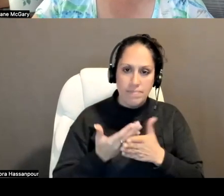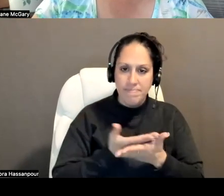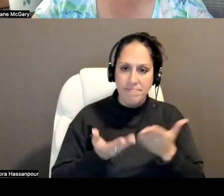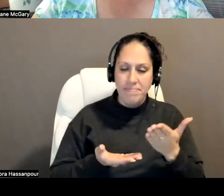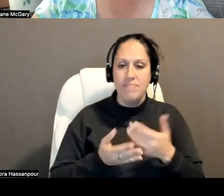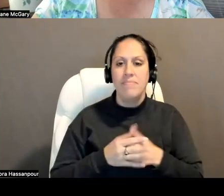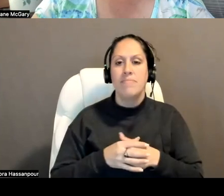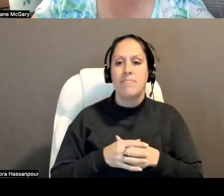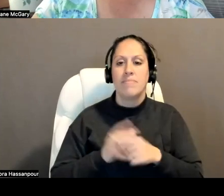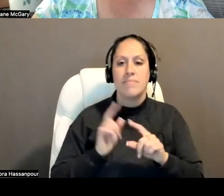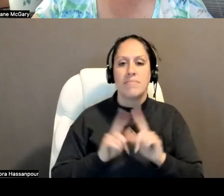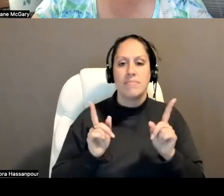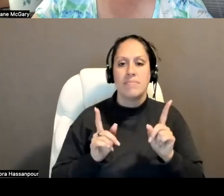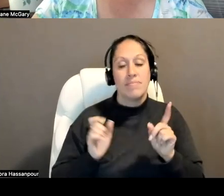Um, but yeah, yeah.